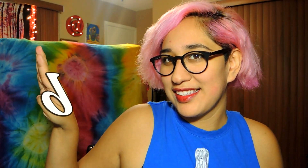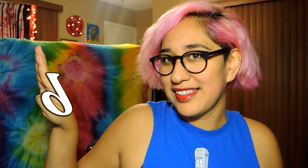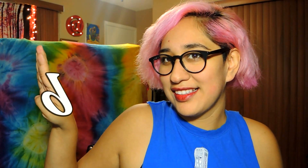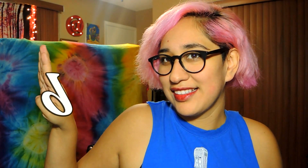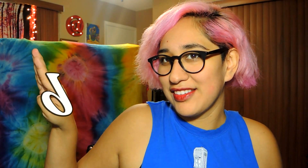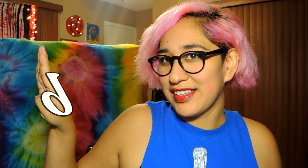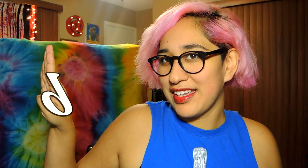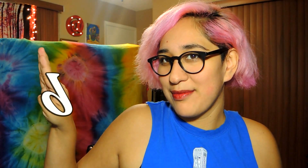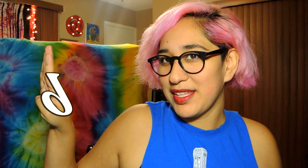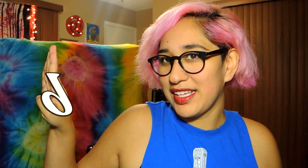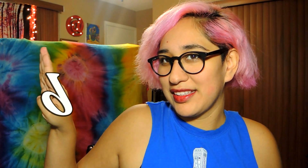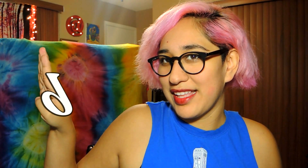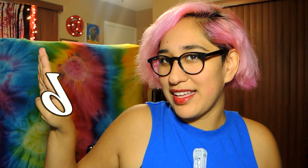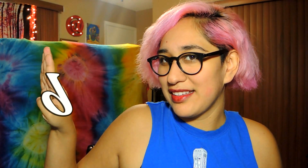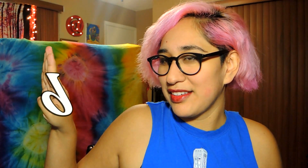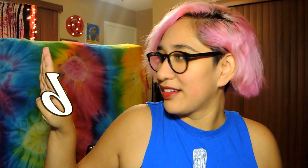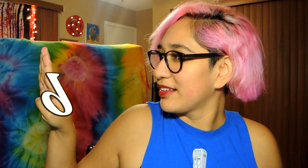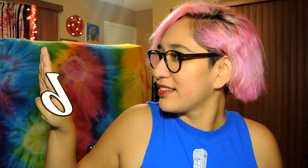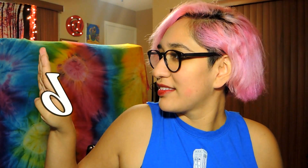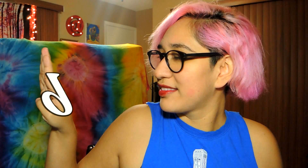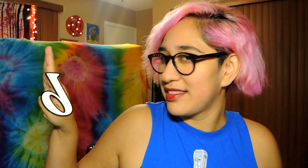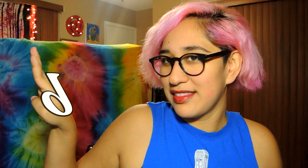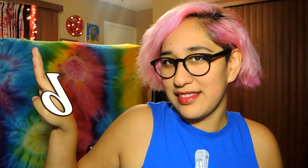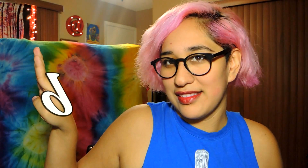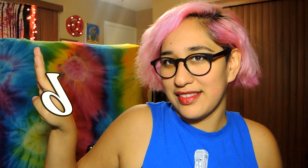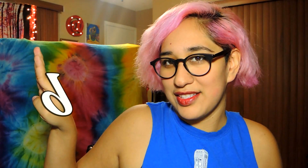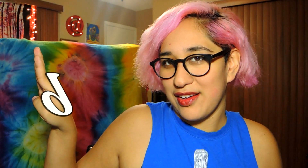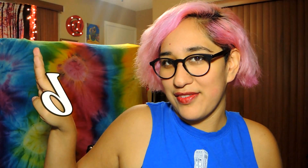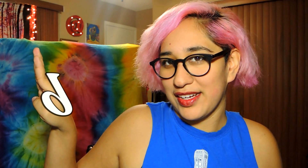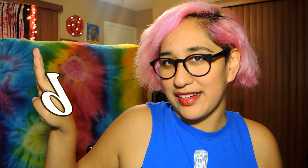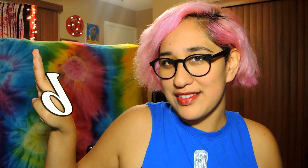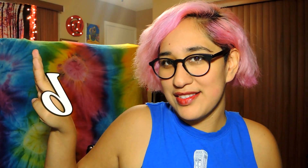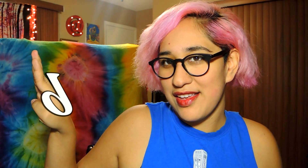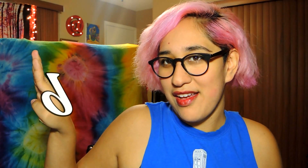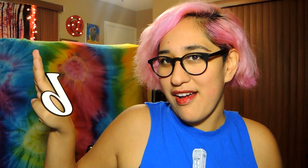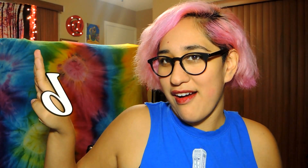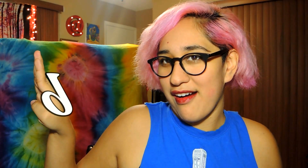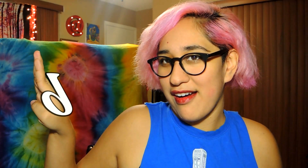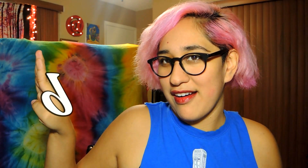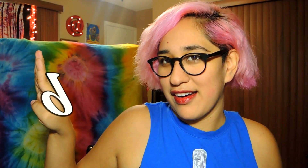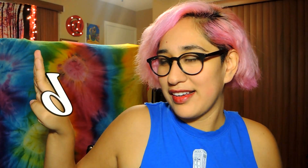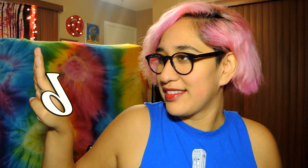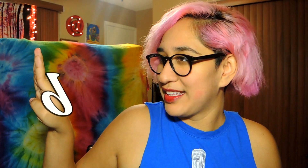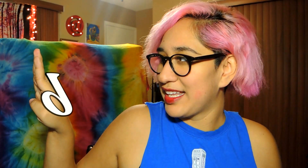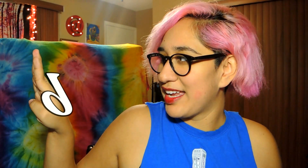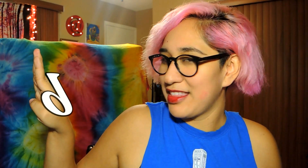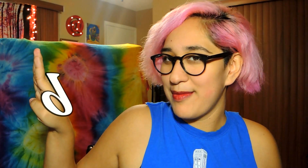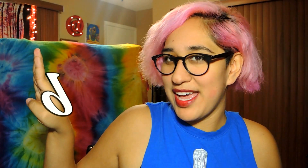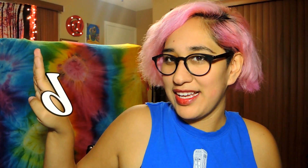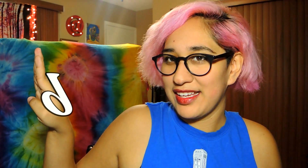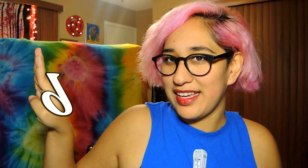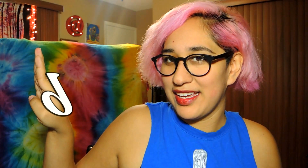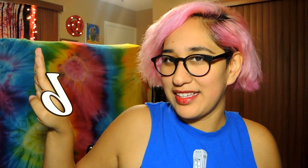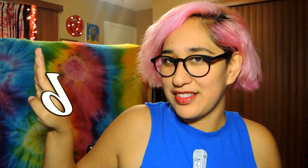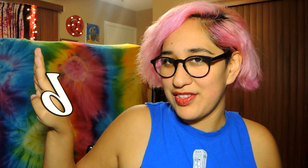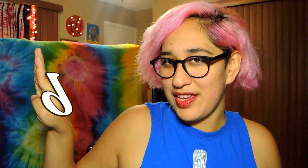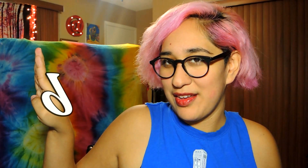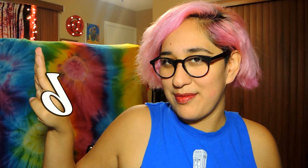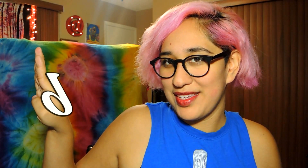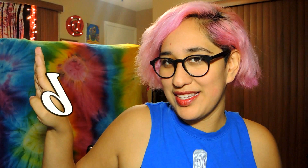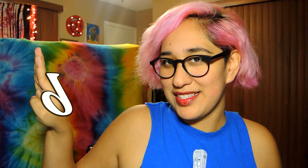you can kind of be like that.. your- The tall fingers are the line on the back and your thumb is